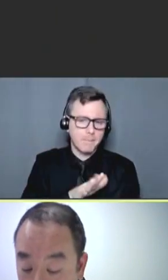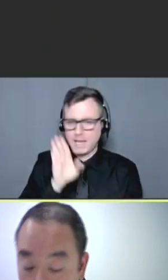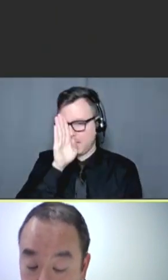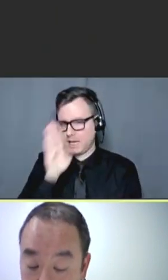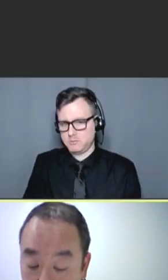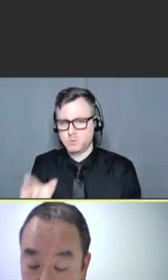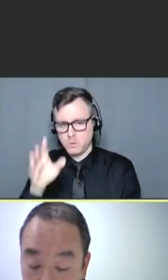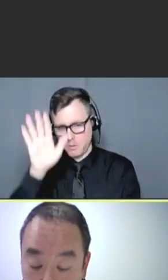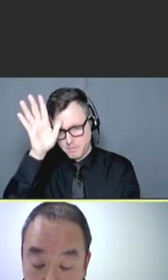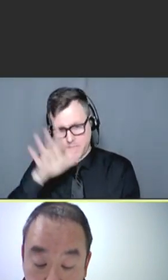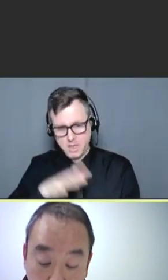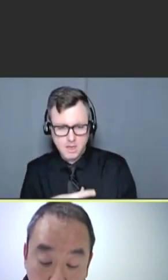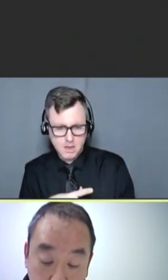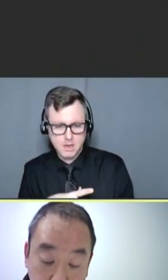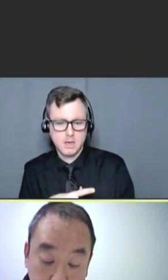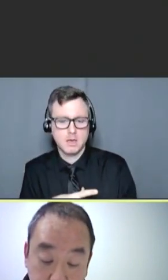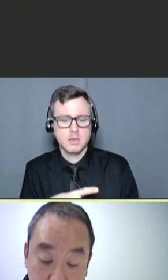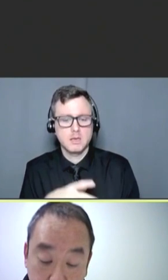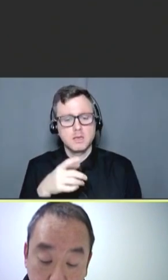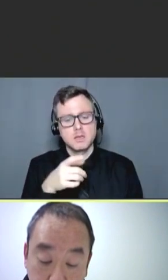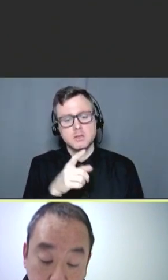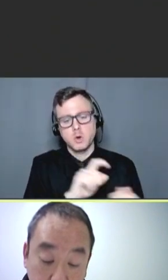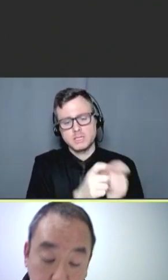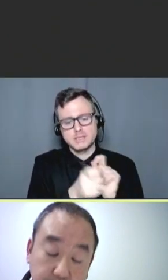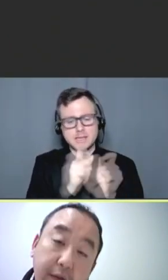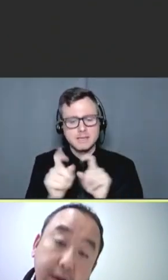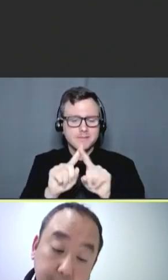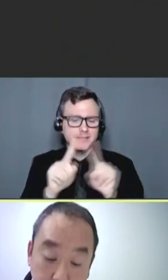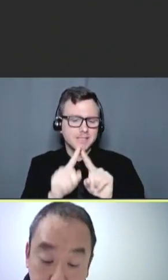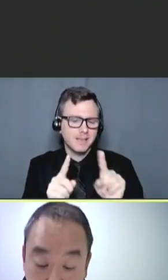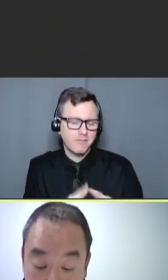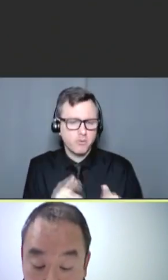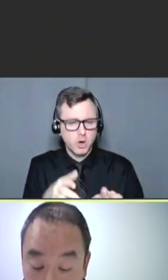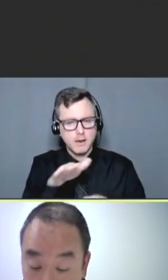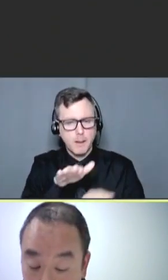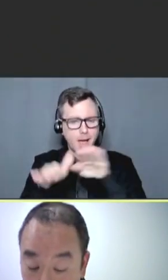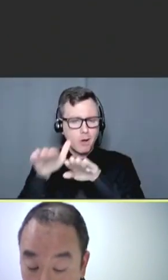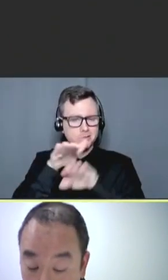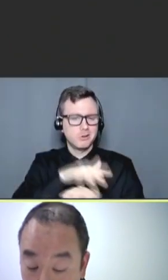After adjusting for a variety of confounders, it was found that completely heterosexual